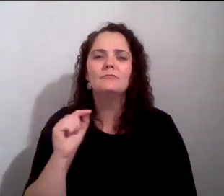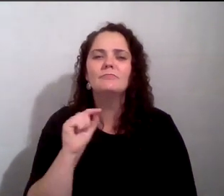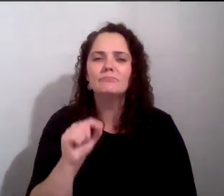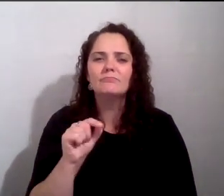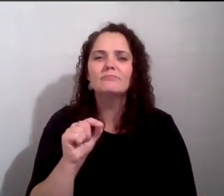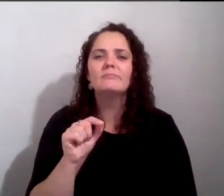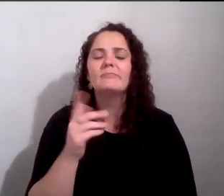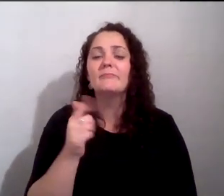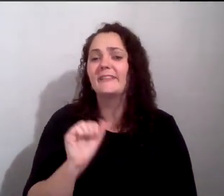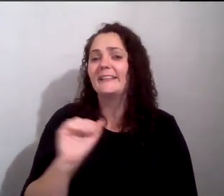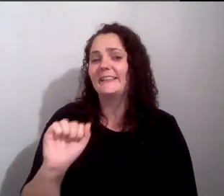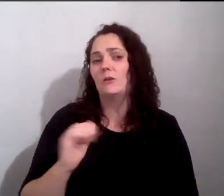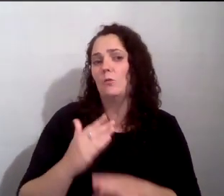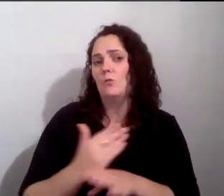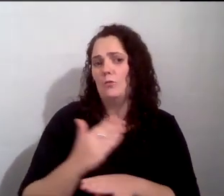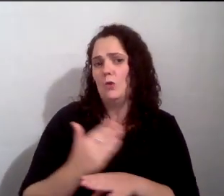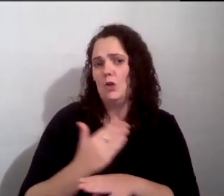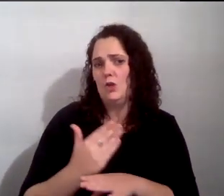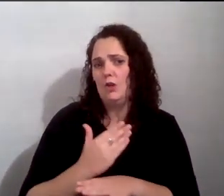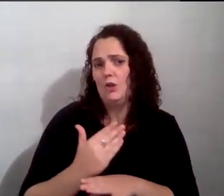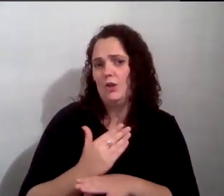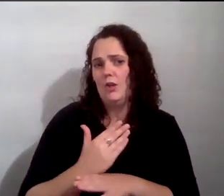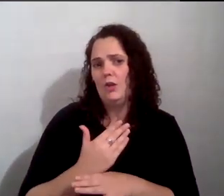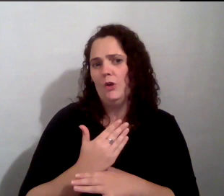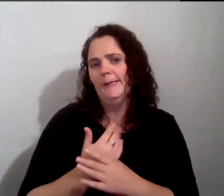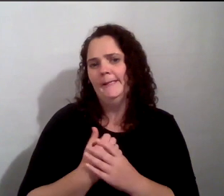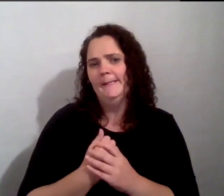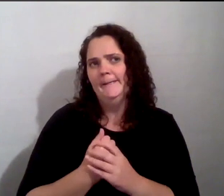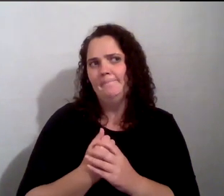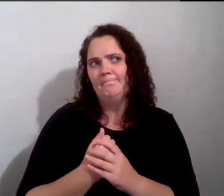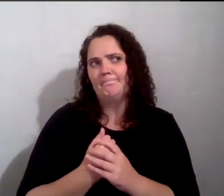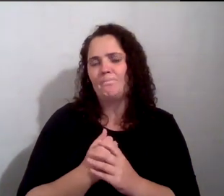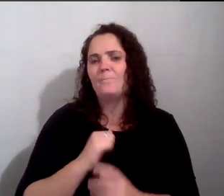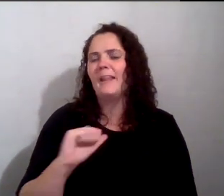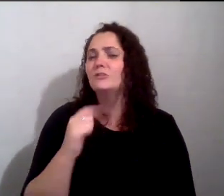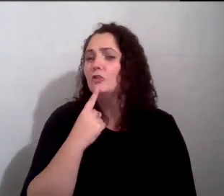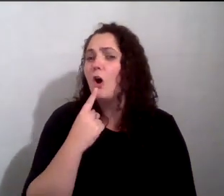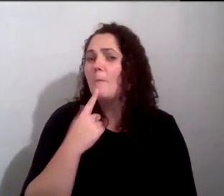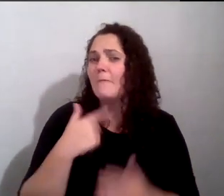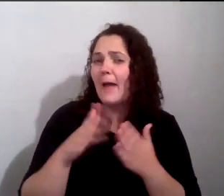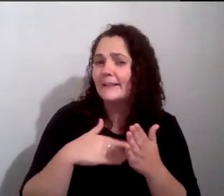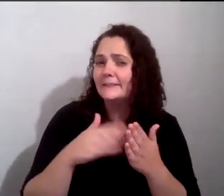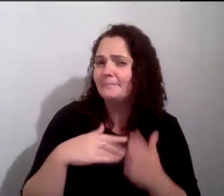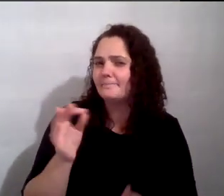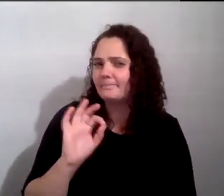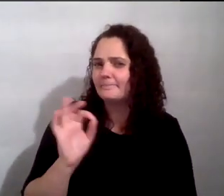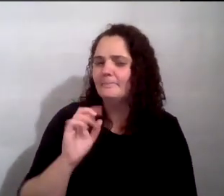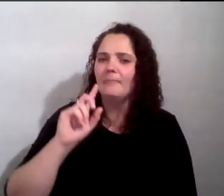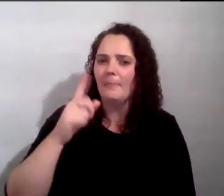19th century, his work not so much through the kind of particular style of painting